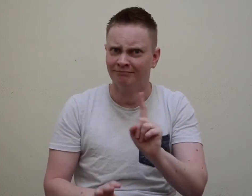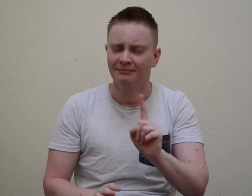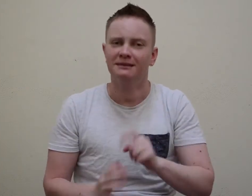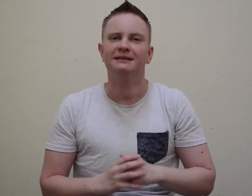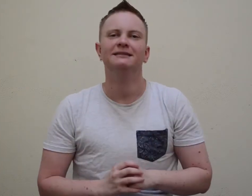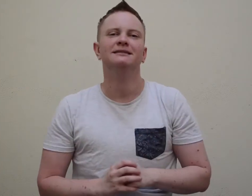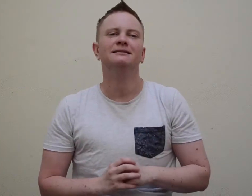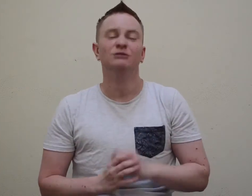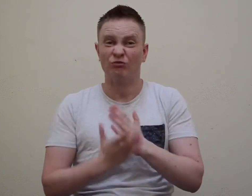for the last year.